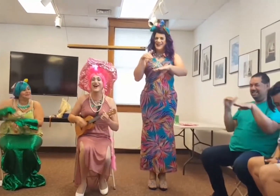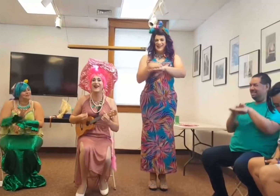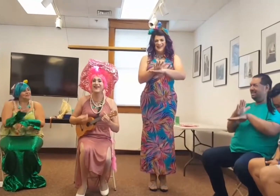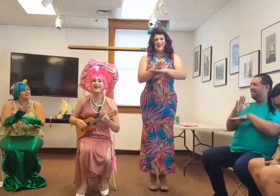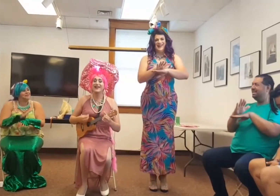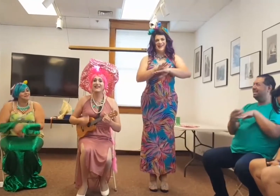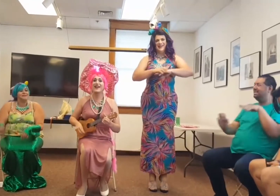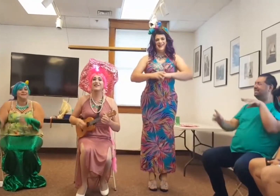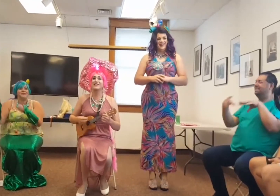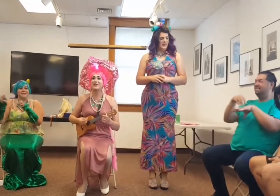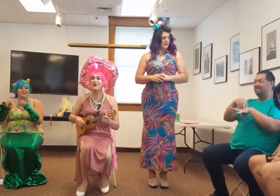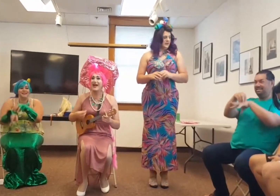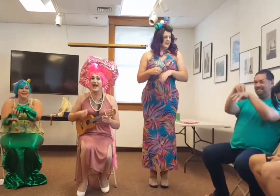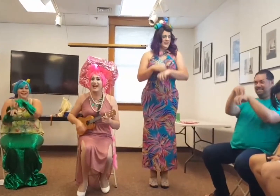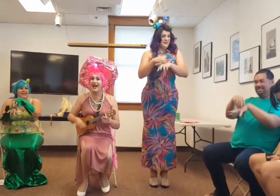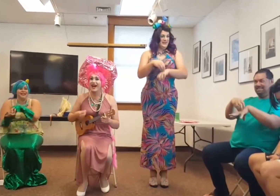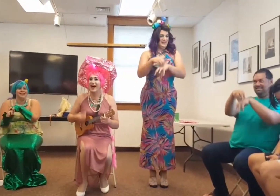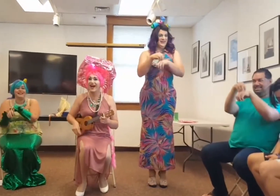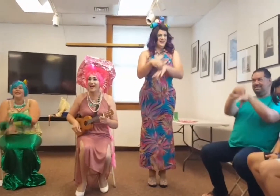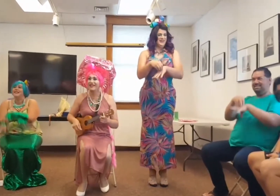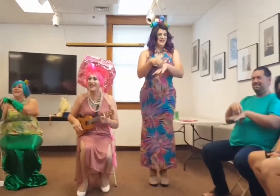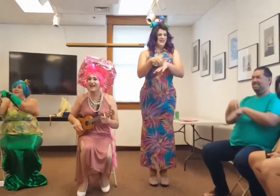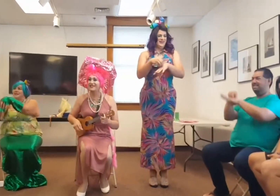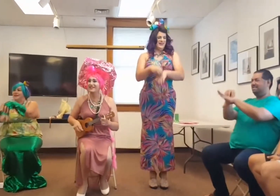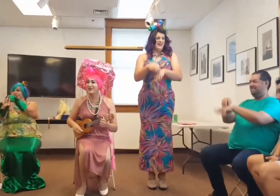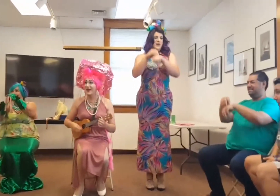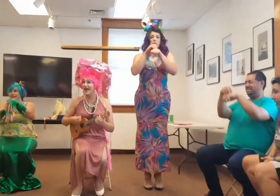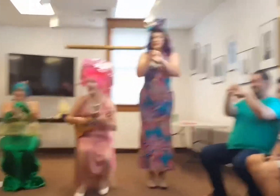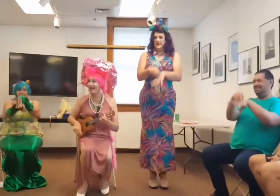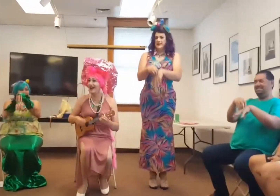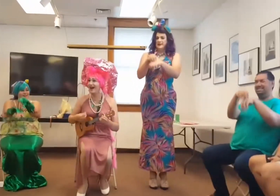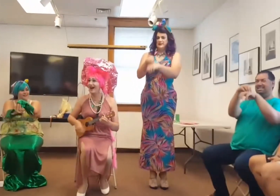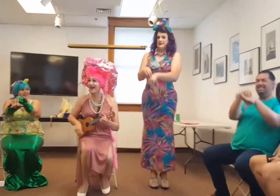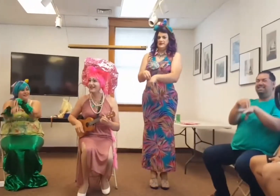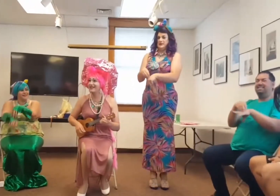There's a squid, there's a squid.